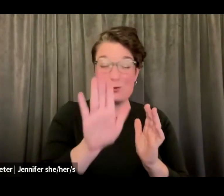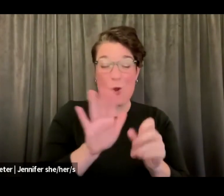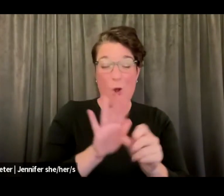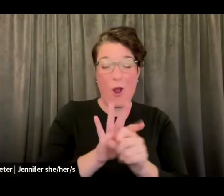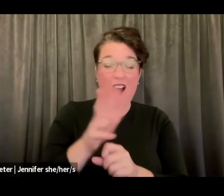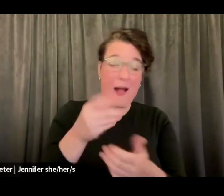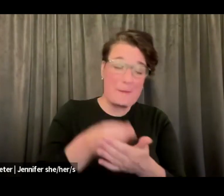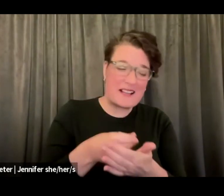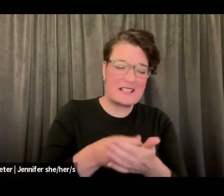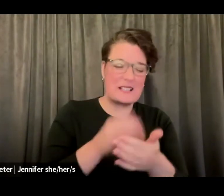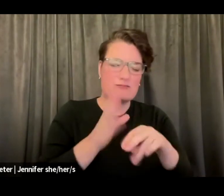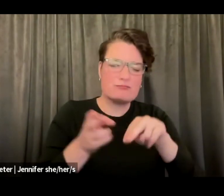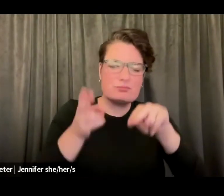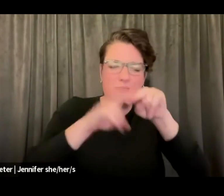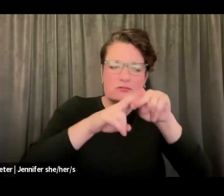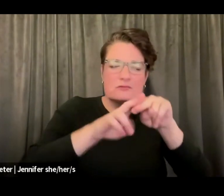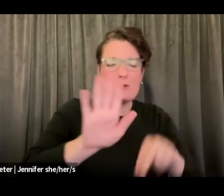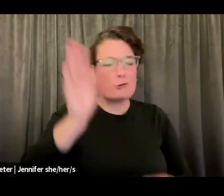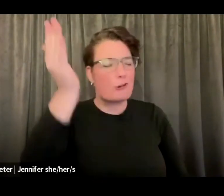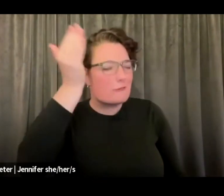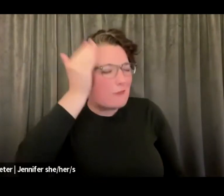and knowledge and good deeds in your life.